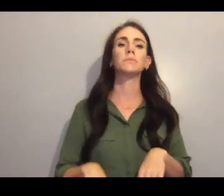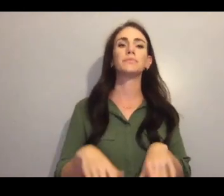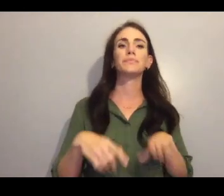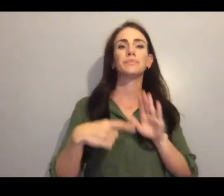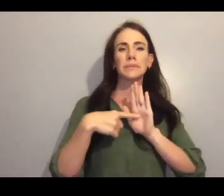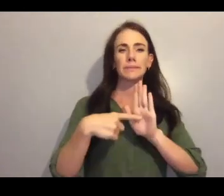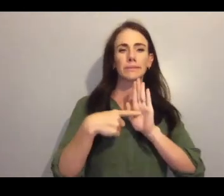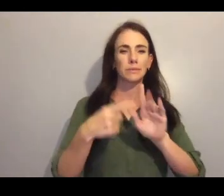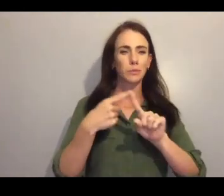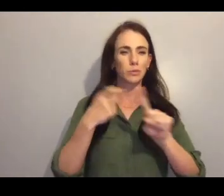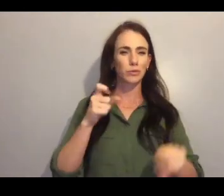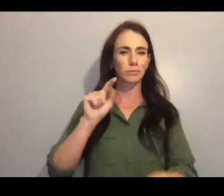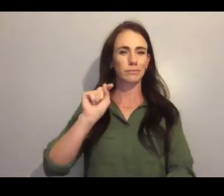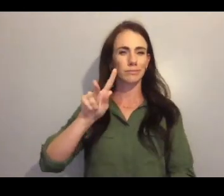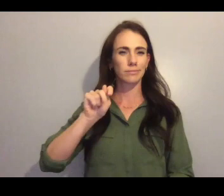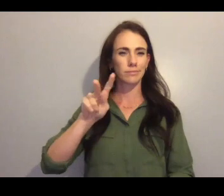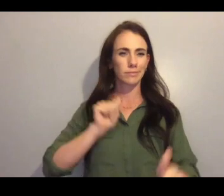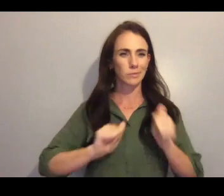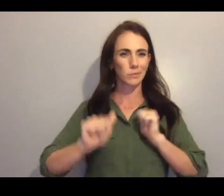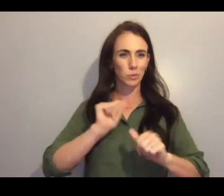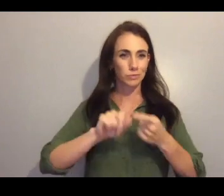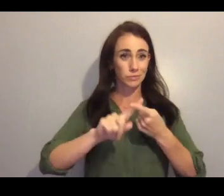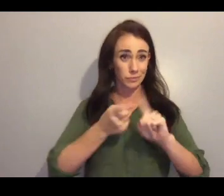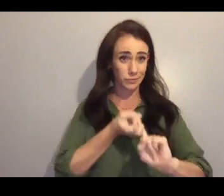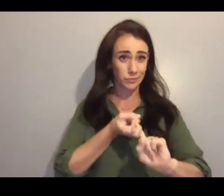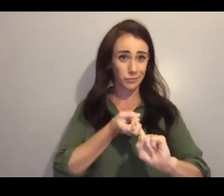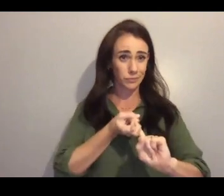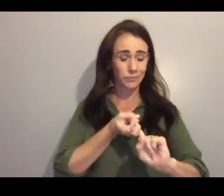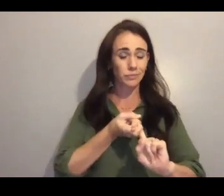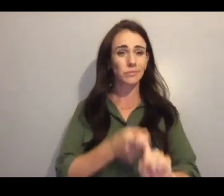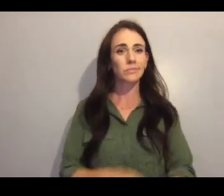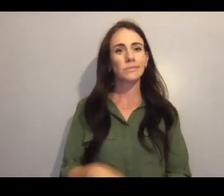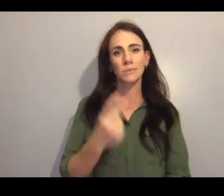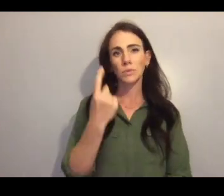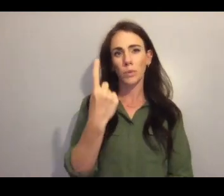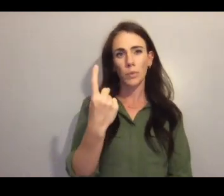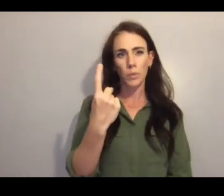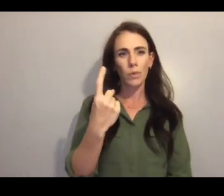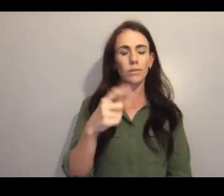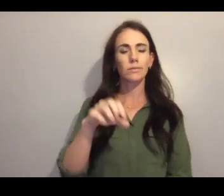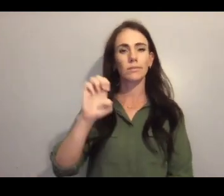The two different ways to describe space I always compare to the tv show "Friends"